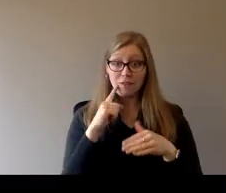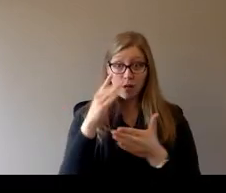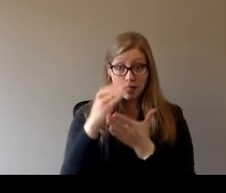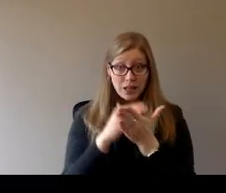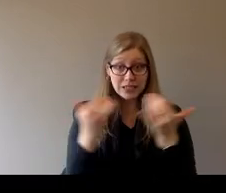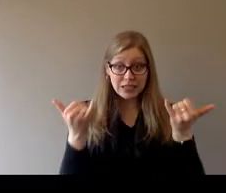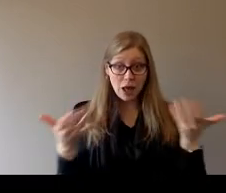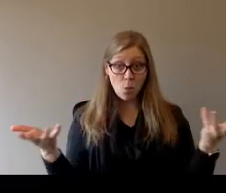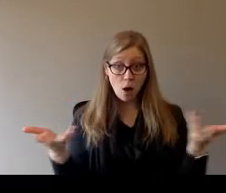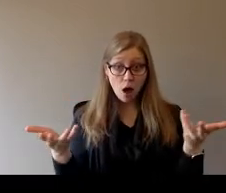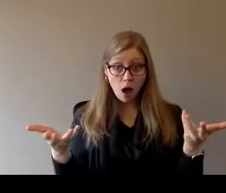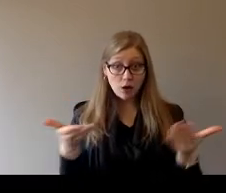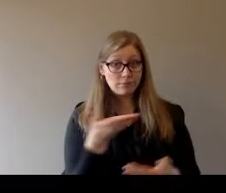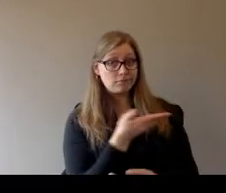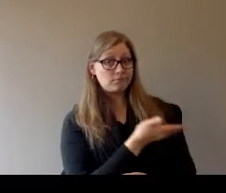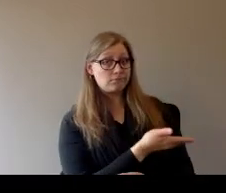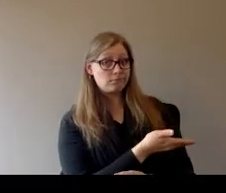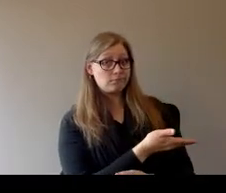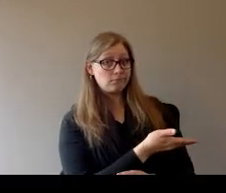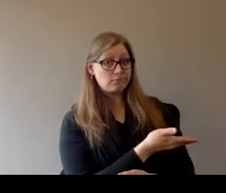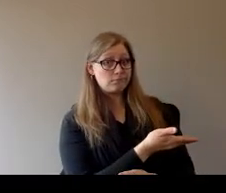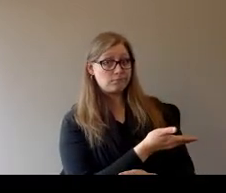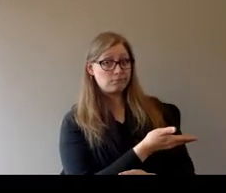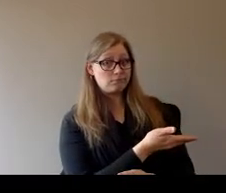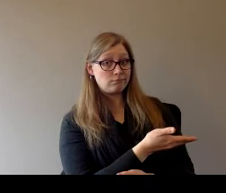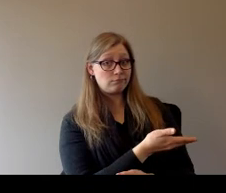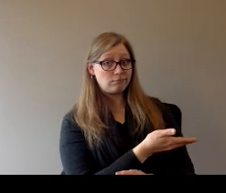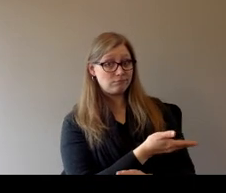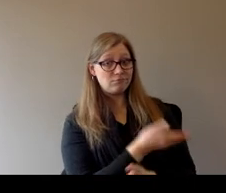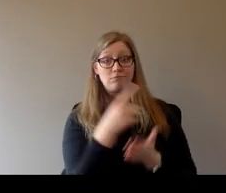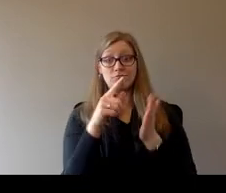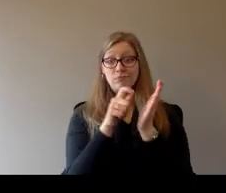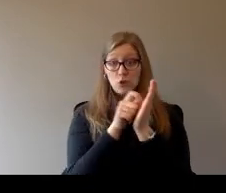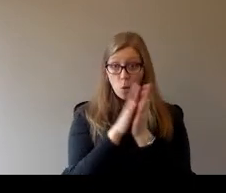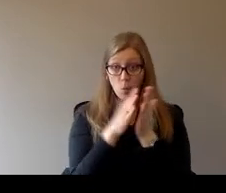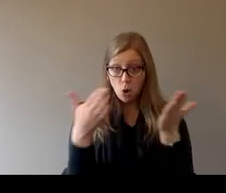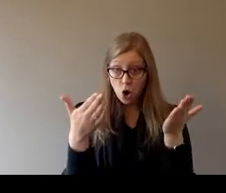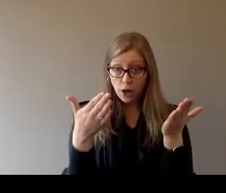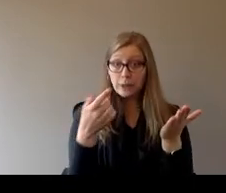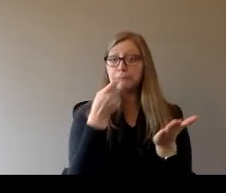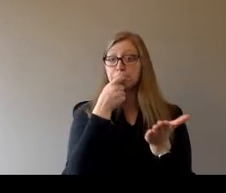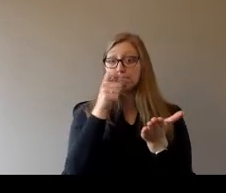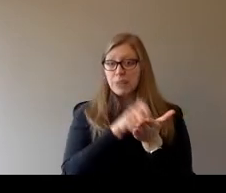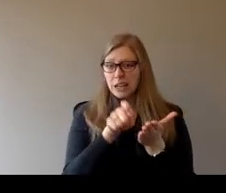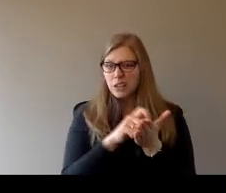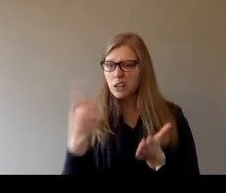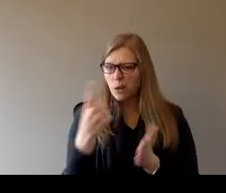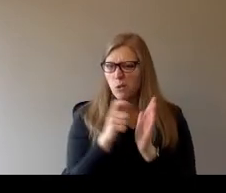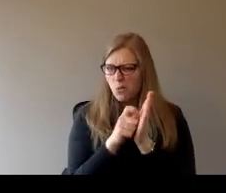A pen or a pencil, writing utensil and your iPad, of course.